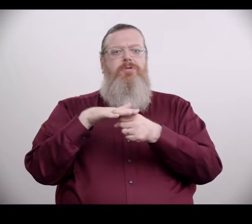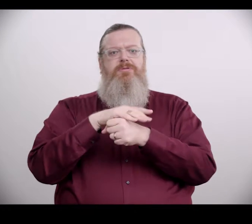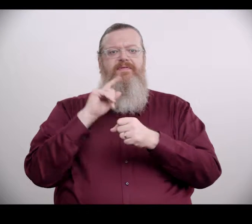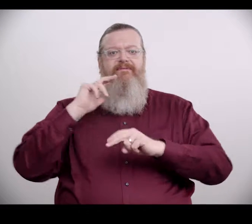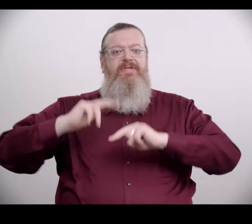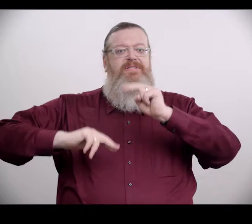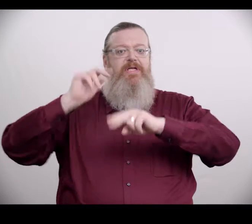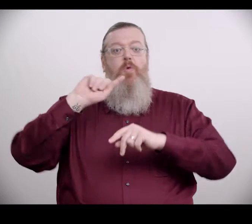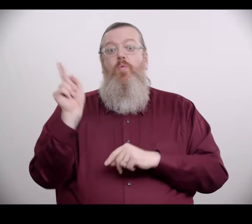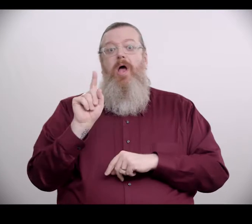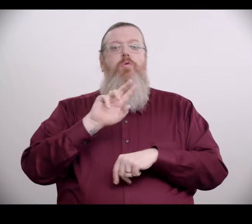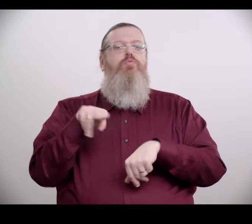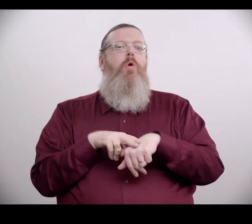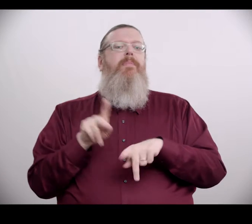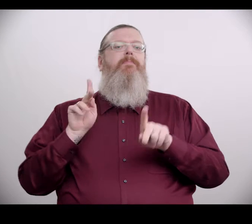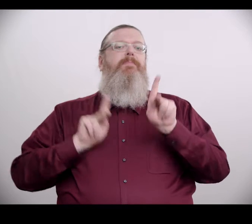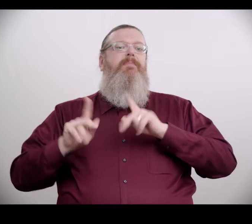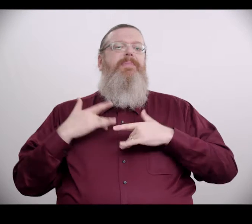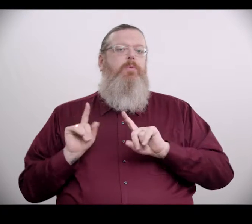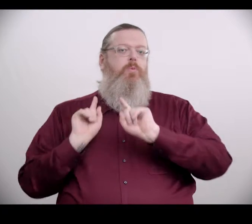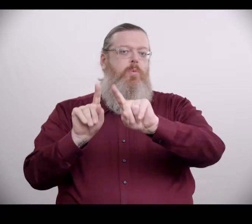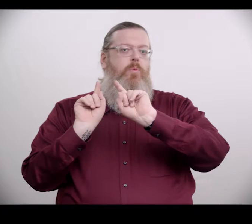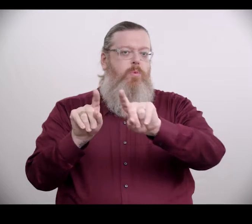facility where the public is normally allowed to go.